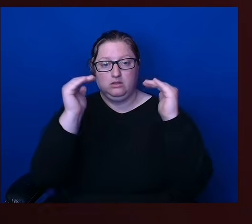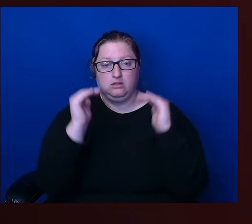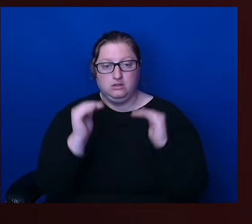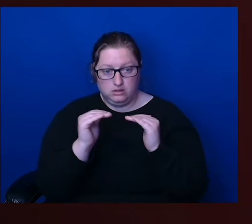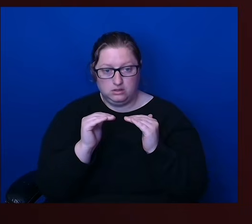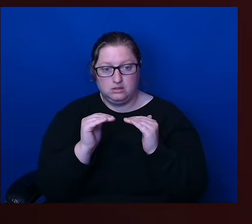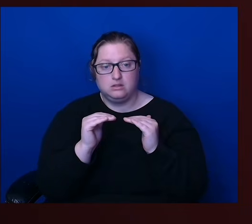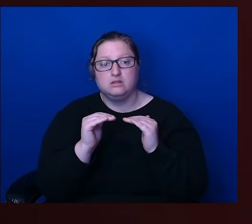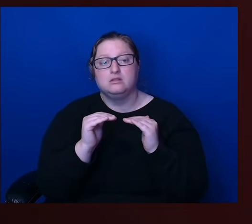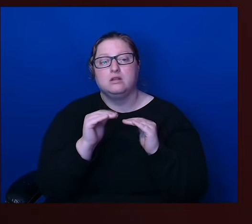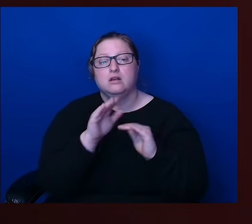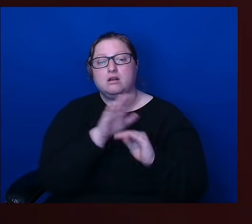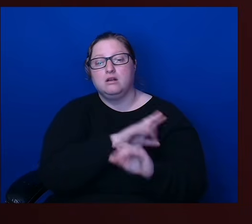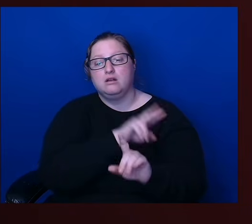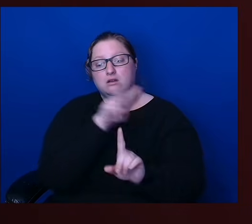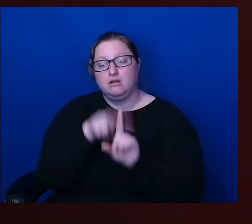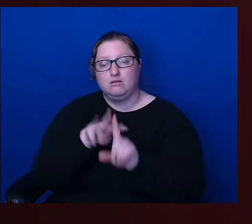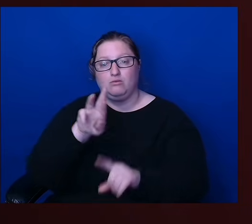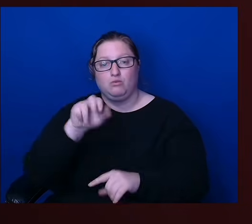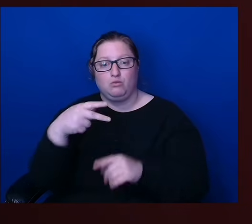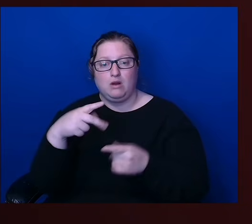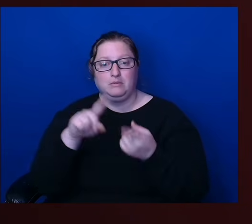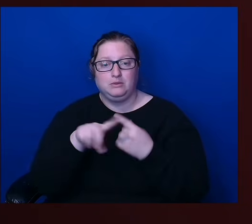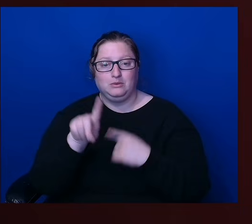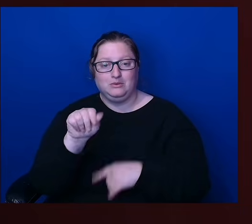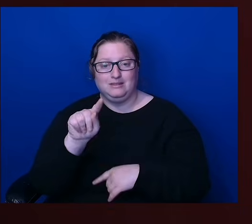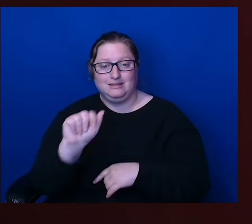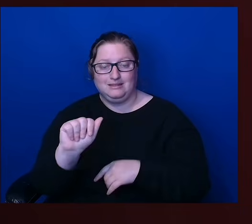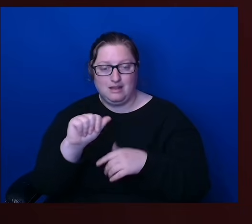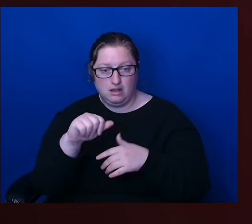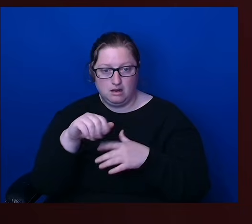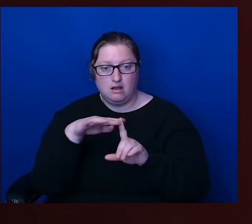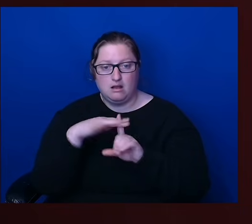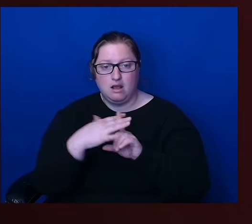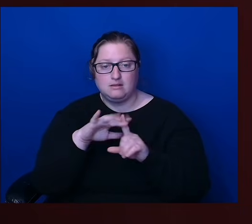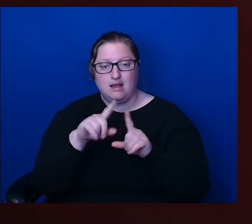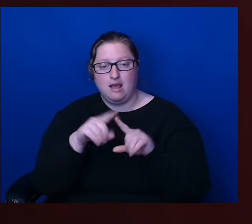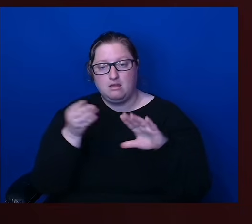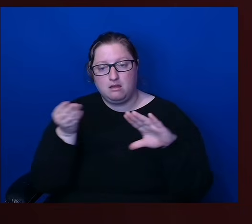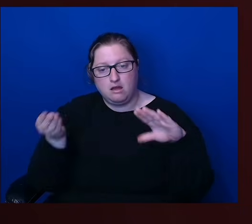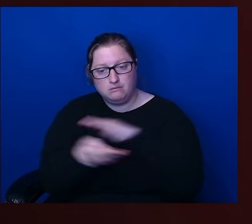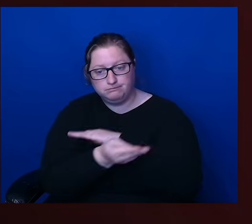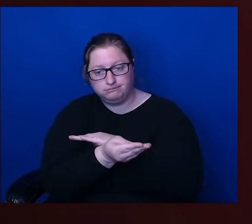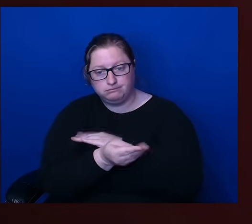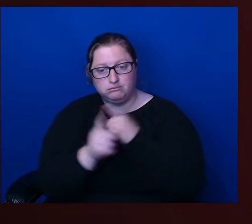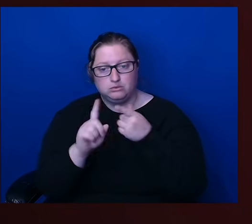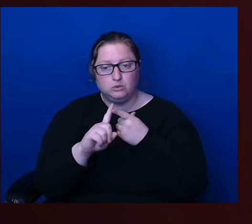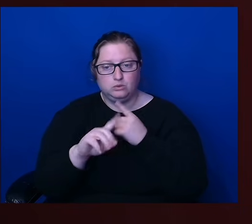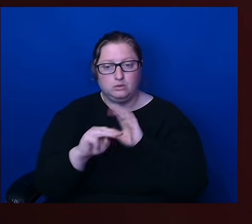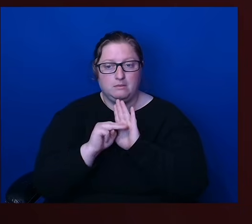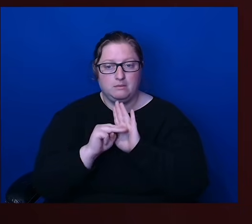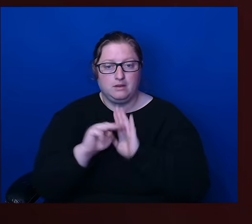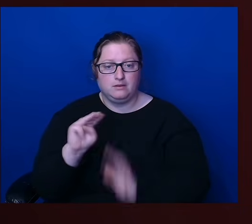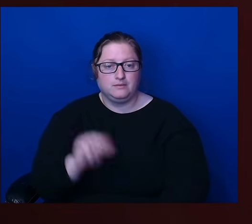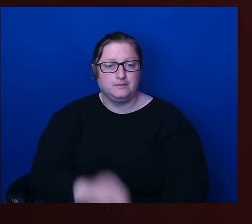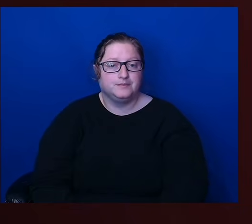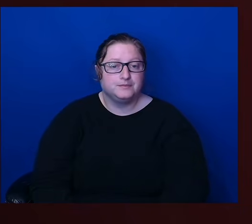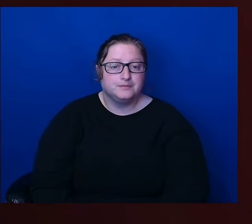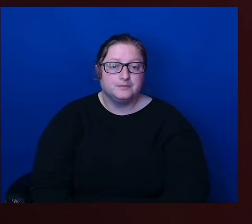or URI content, and then passing it to the model. So, moving along, now this is